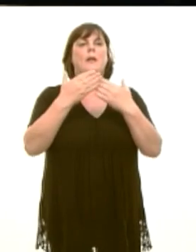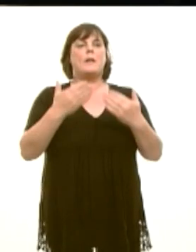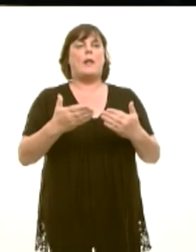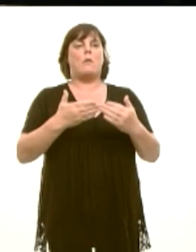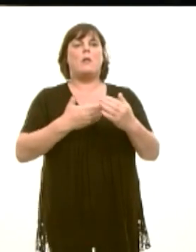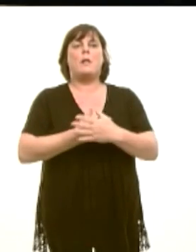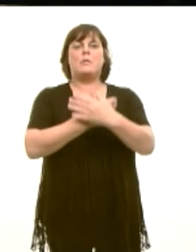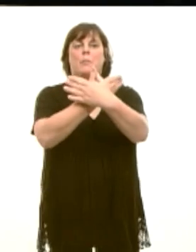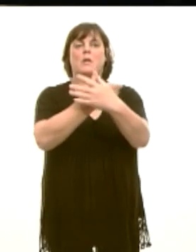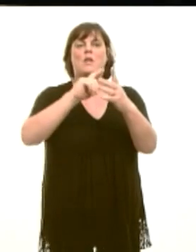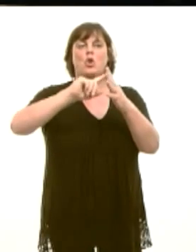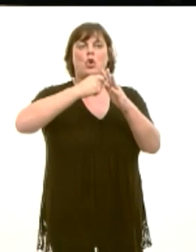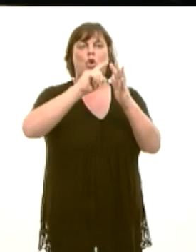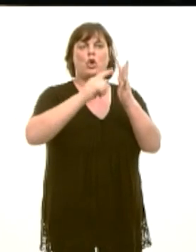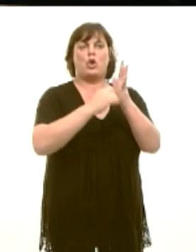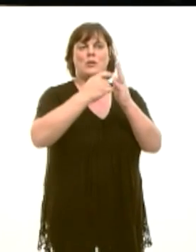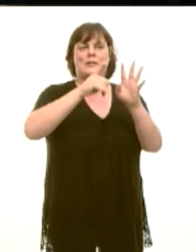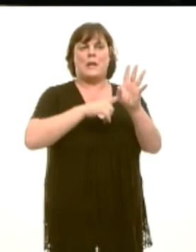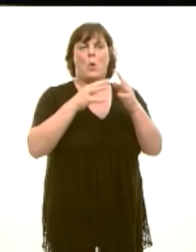First Minister, I note the statement released by your housing Minister yesterday about the